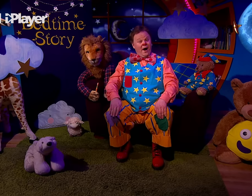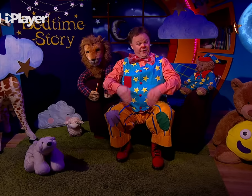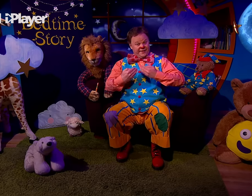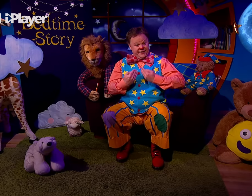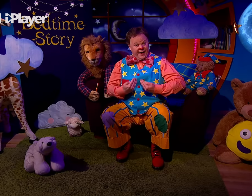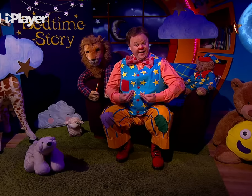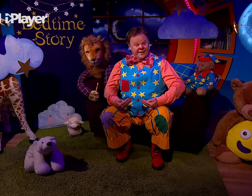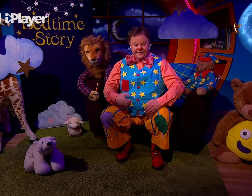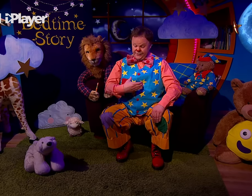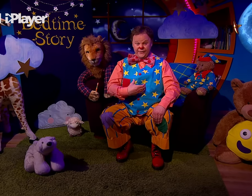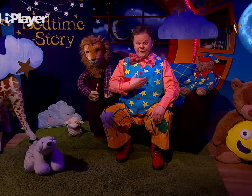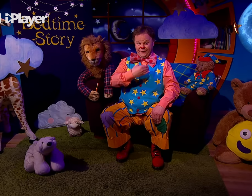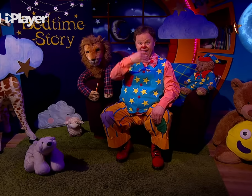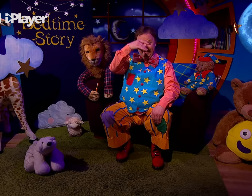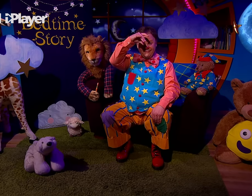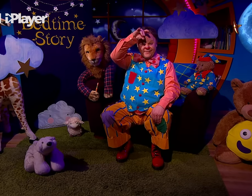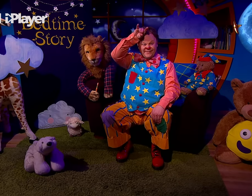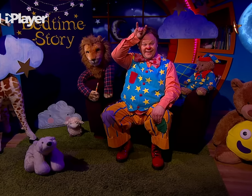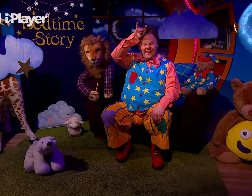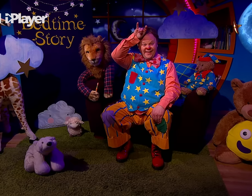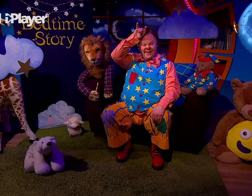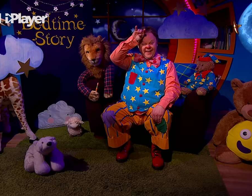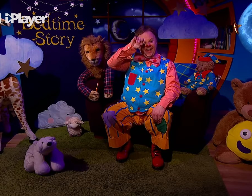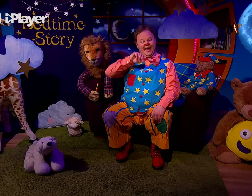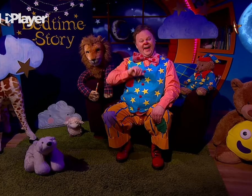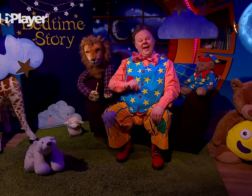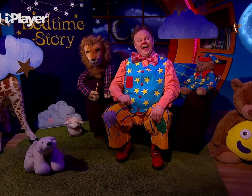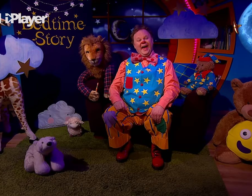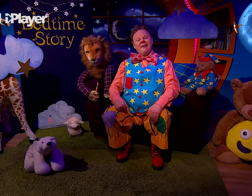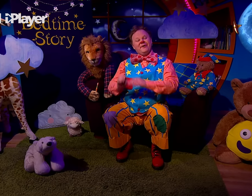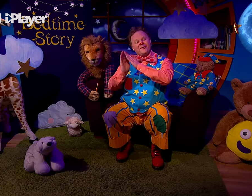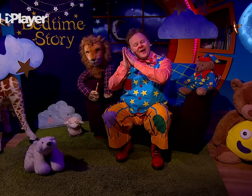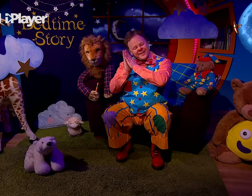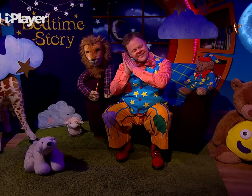while the tired giraffes have a rest